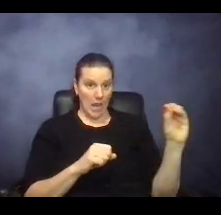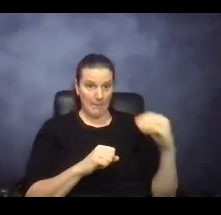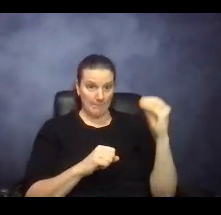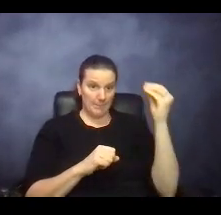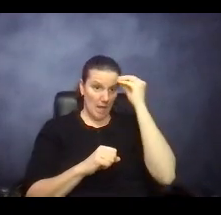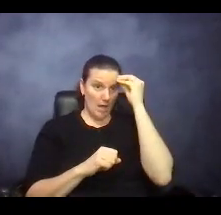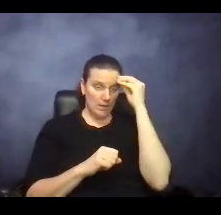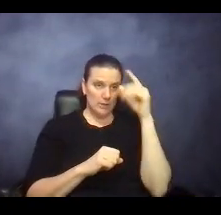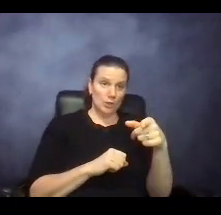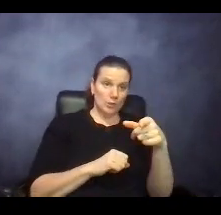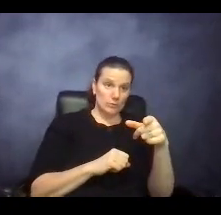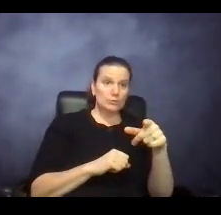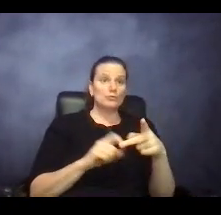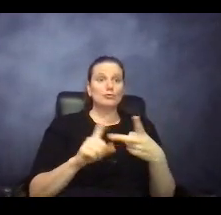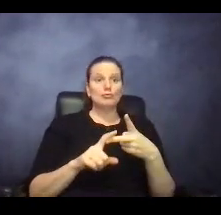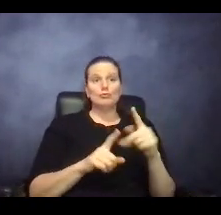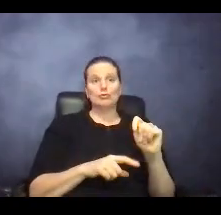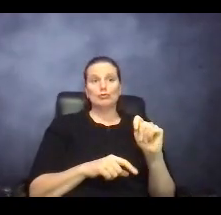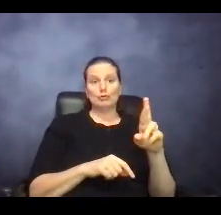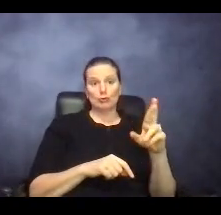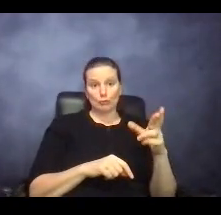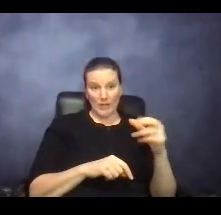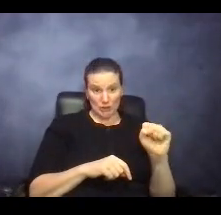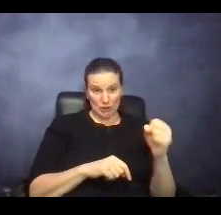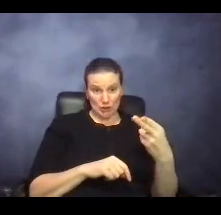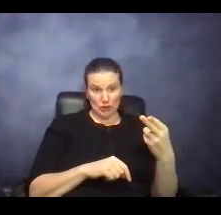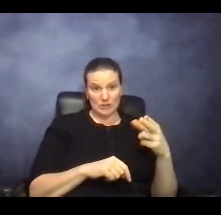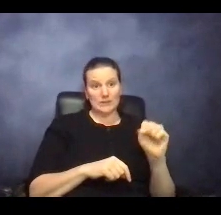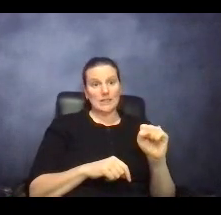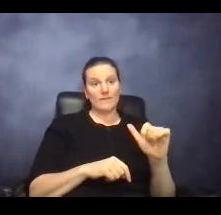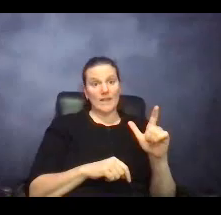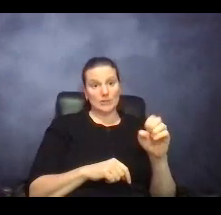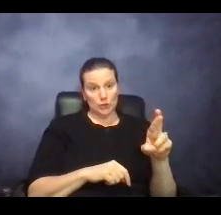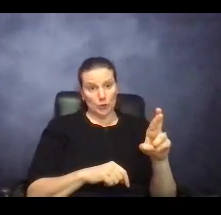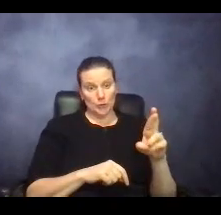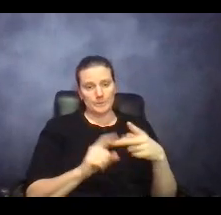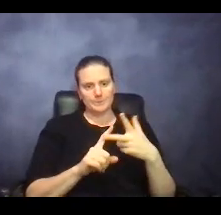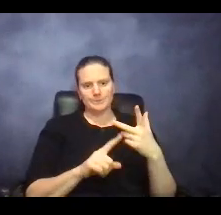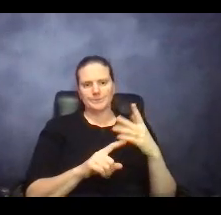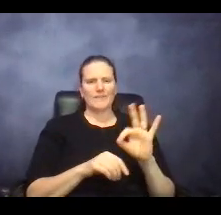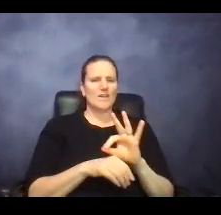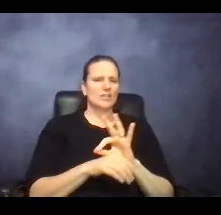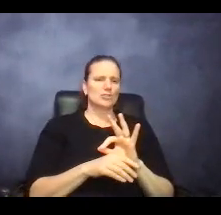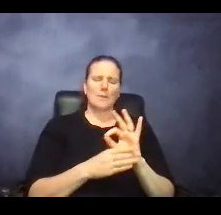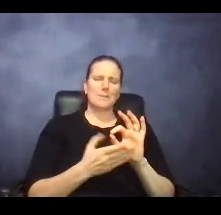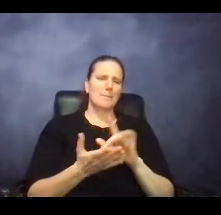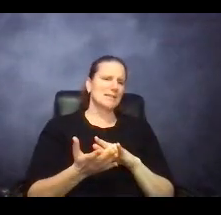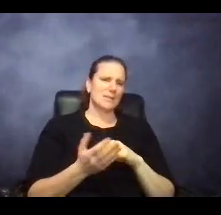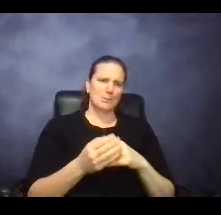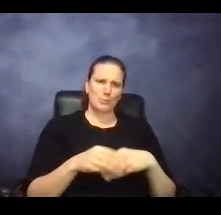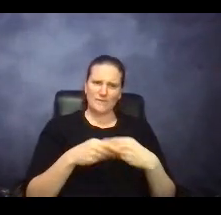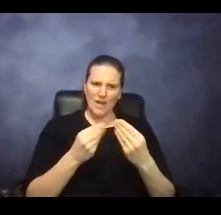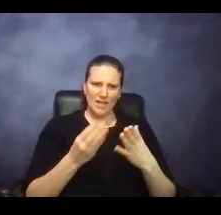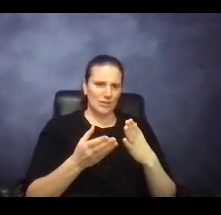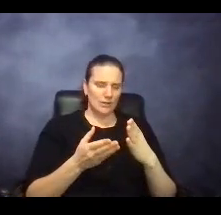Trish Sylvester, I mean, you could just look up functional medicine provider and they can do a functional stool test for you.